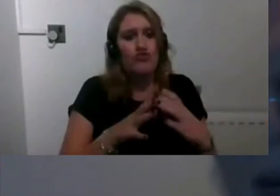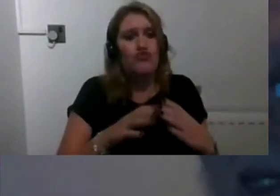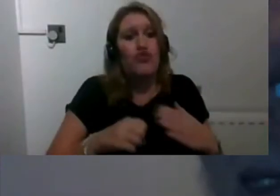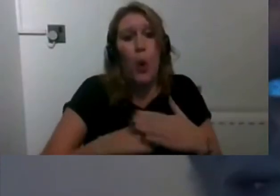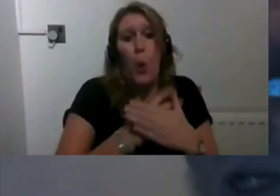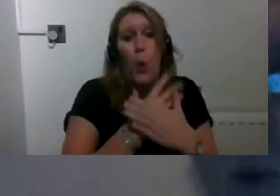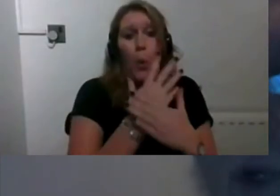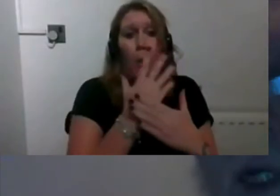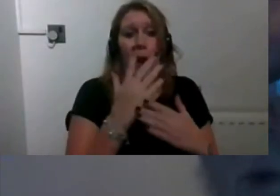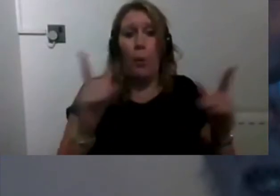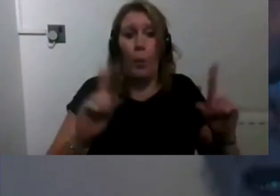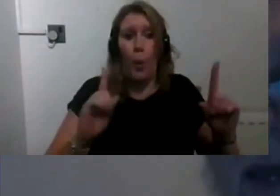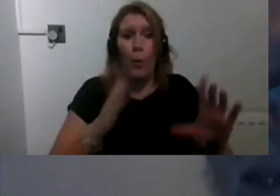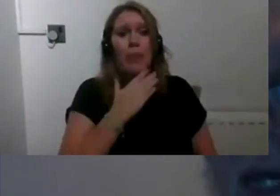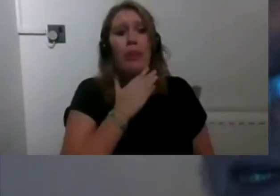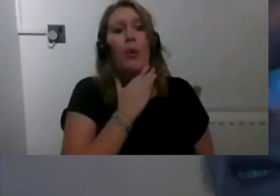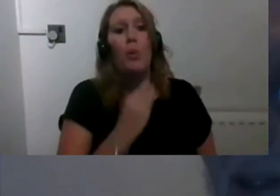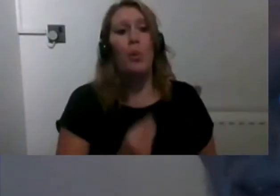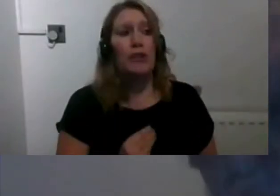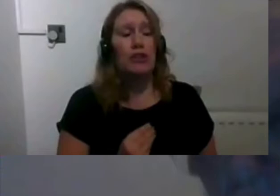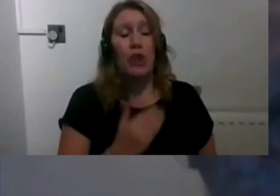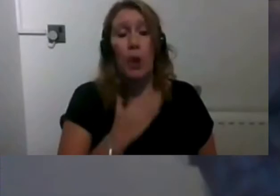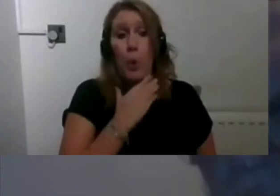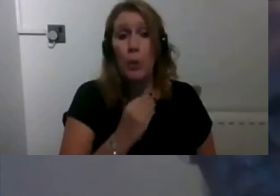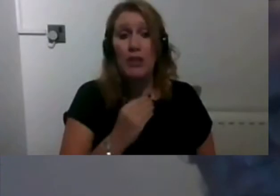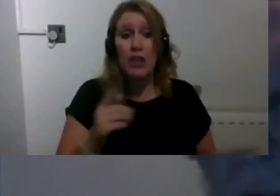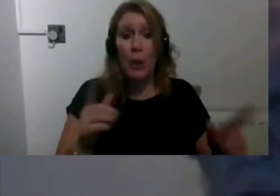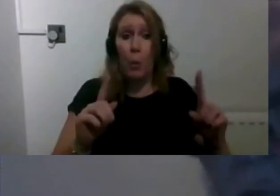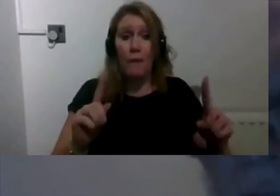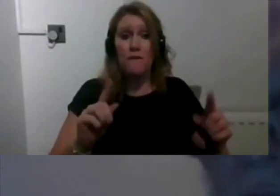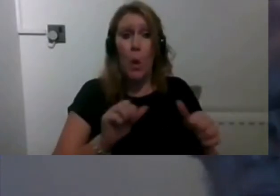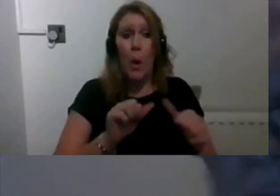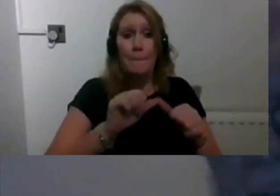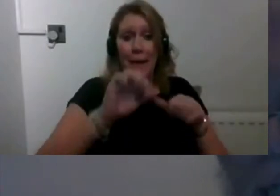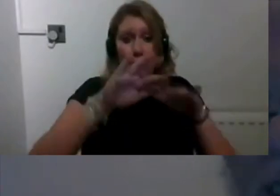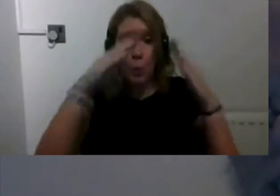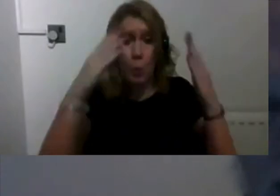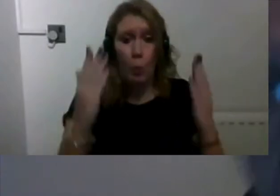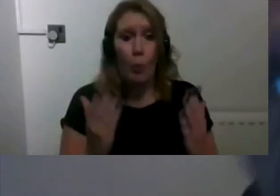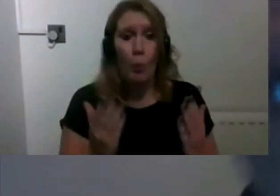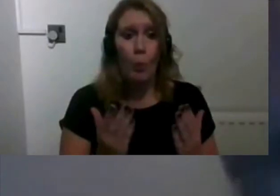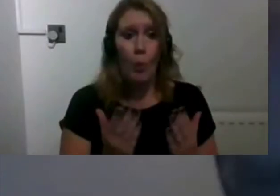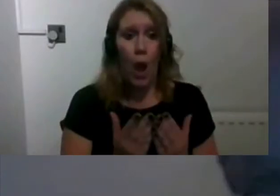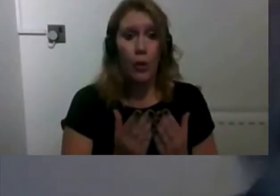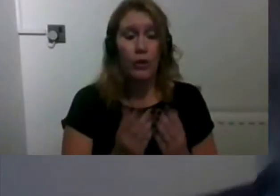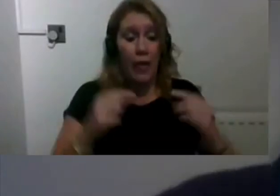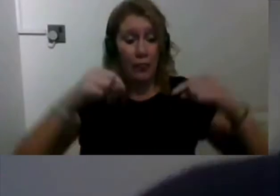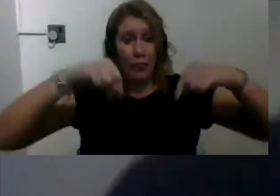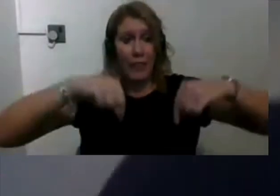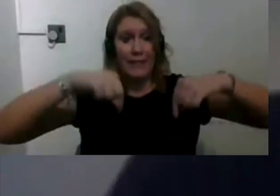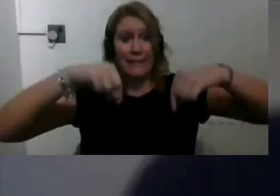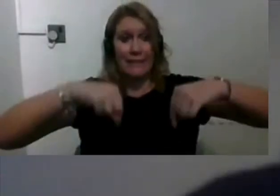Wishing make a better world then this.